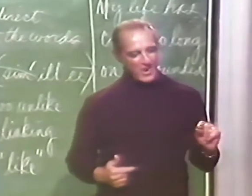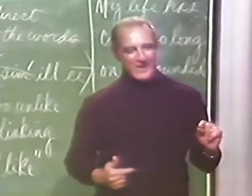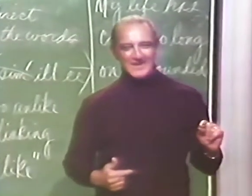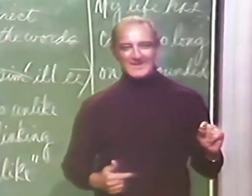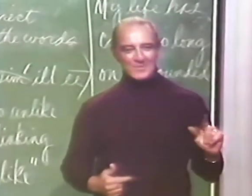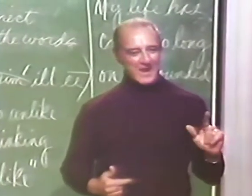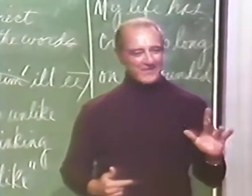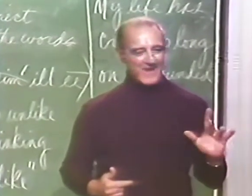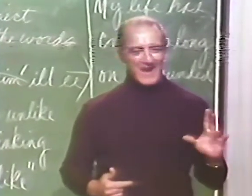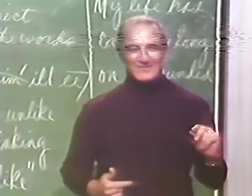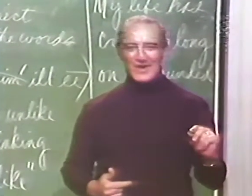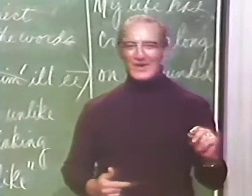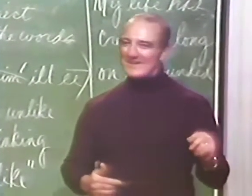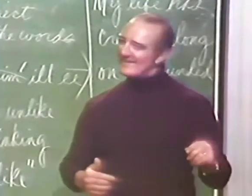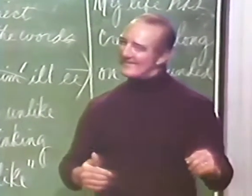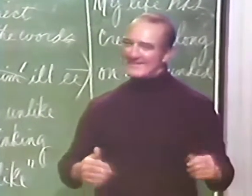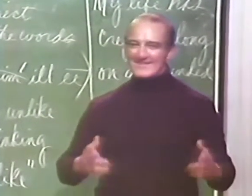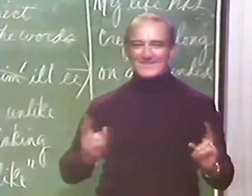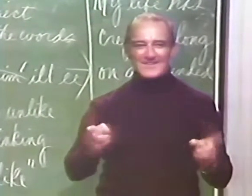THAT'S YOUR OPPORTUNITY.